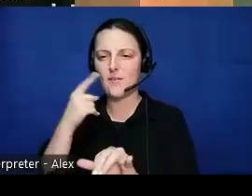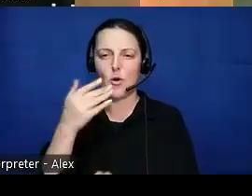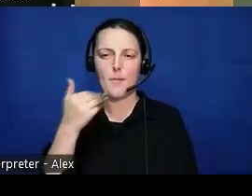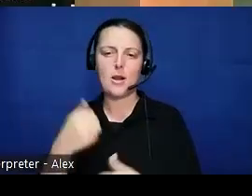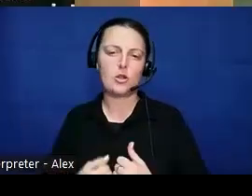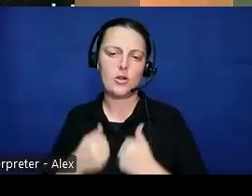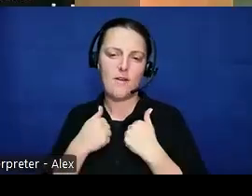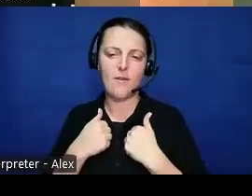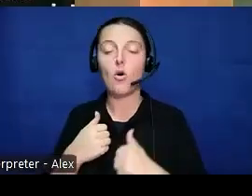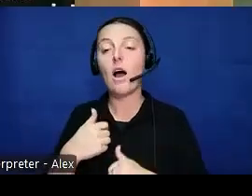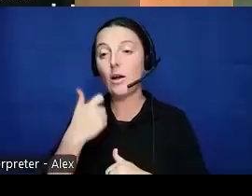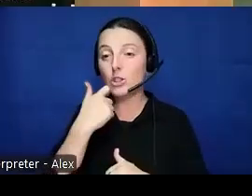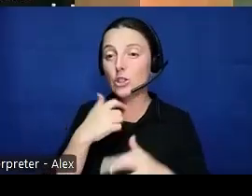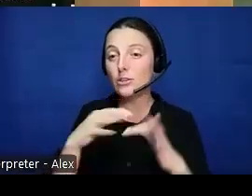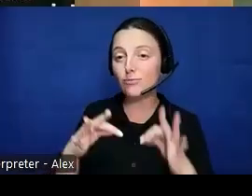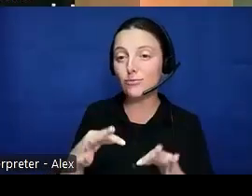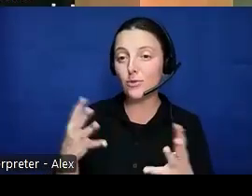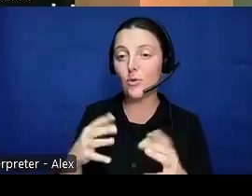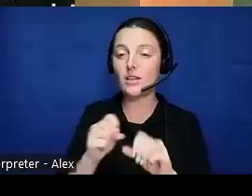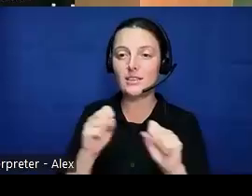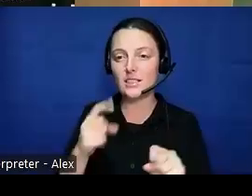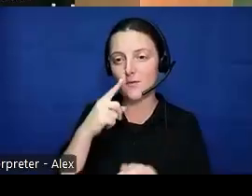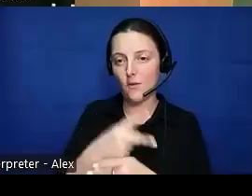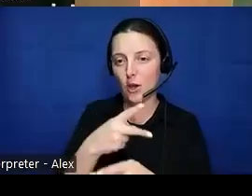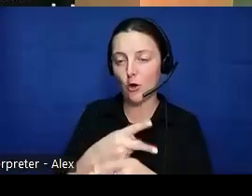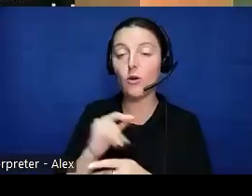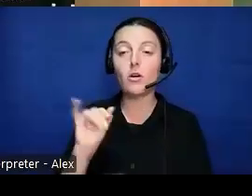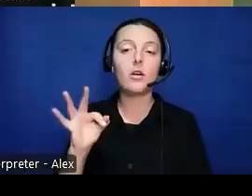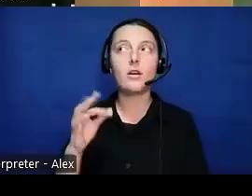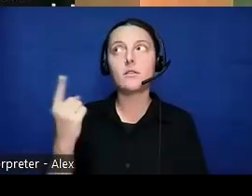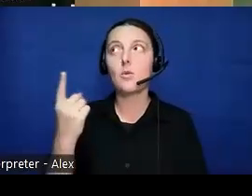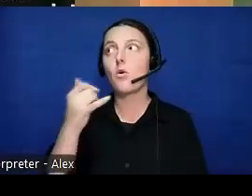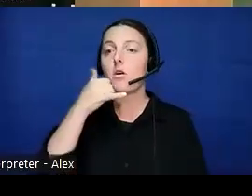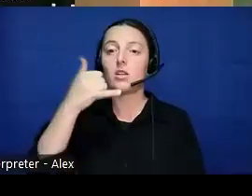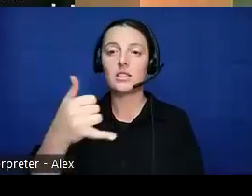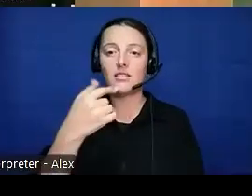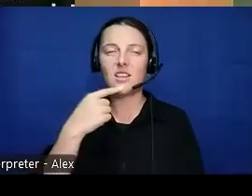right? Like if someone calls in, they say, I have uh, you know, I'm itchy or I have diarrhea or I'm